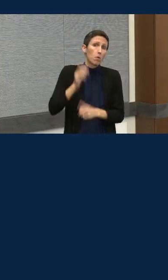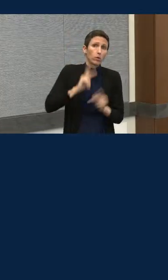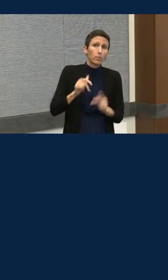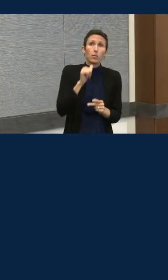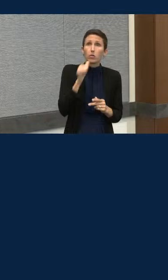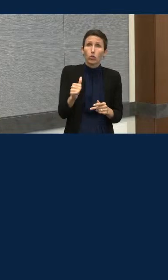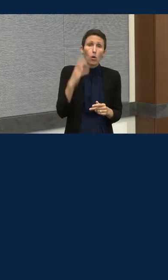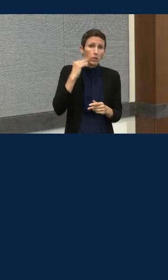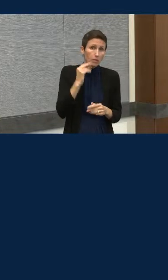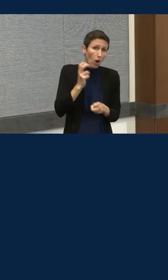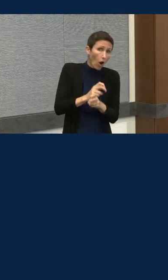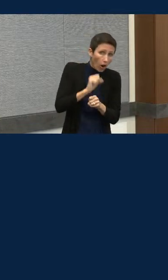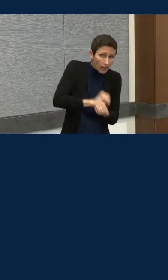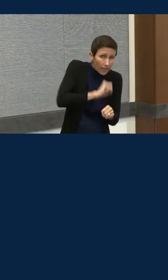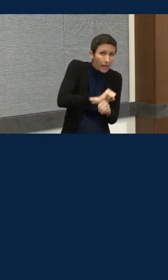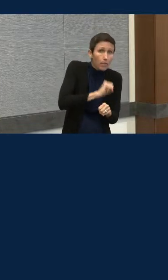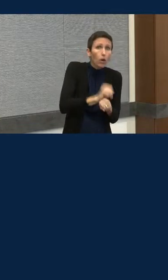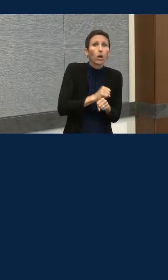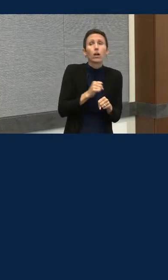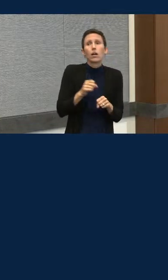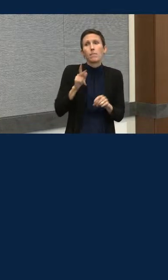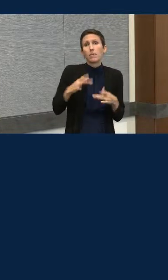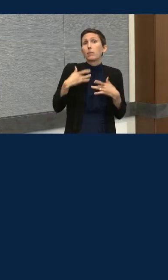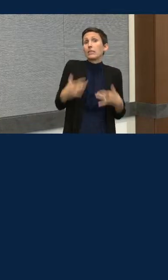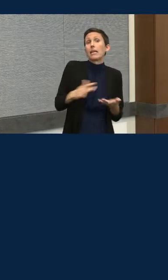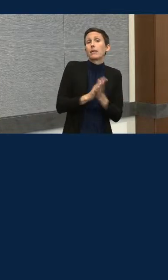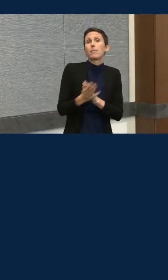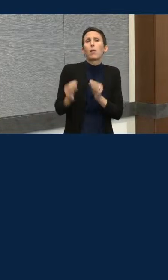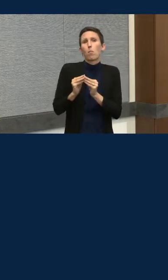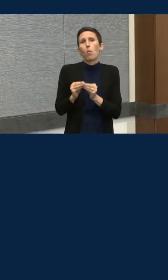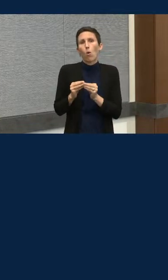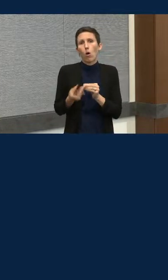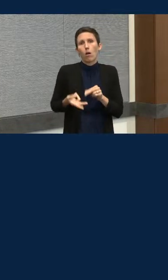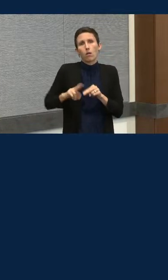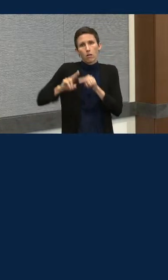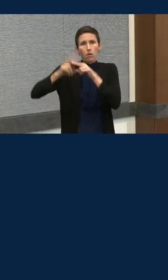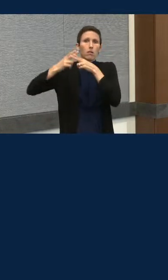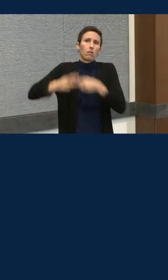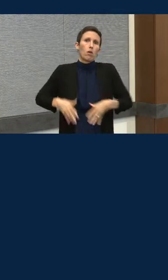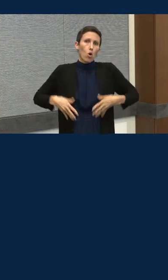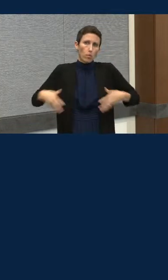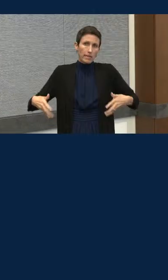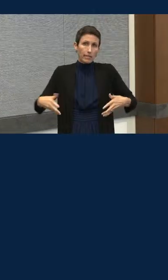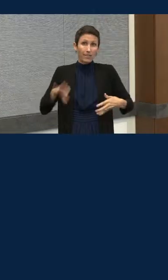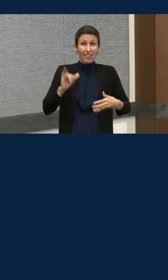natural tendency to become obese. That obesity occurs slowly over time and the brain